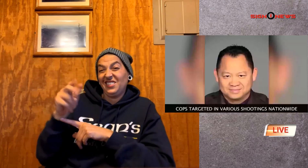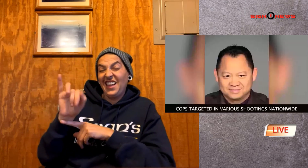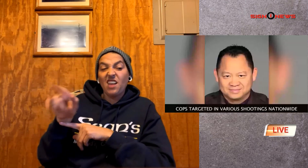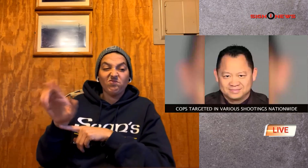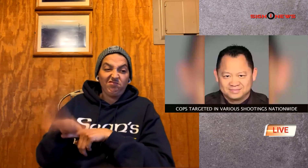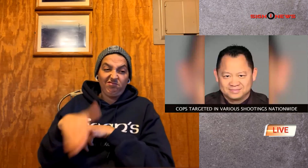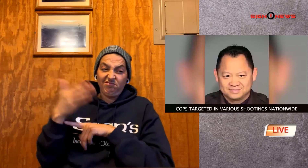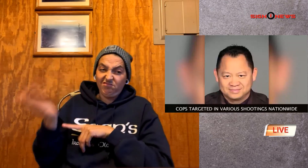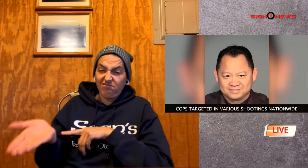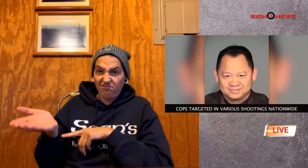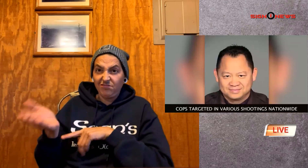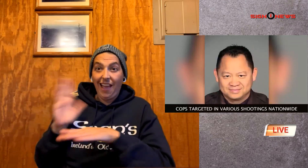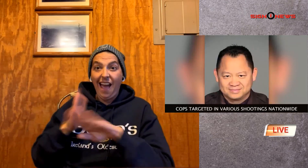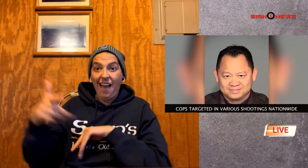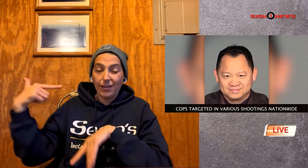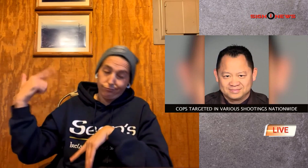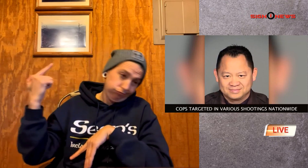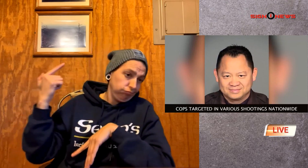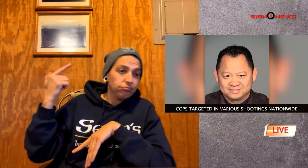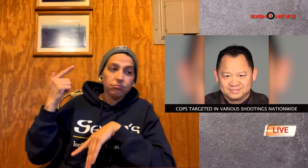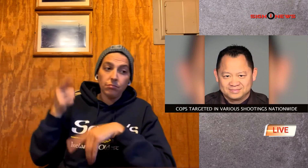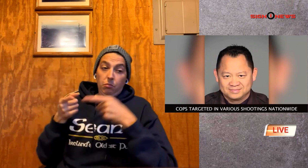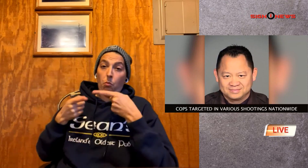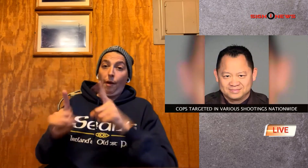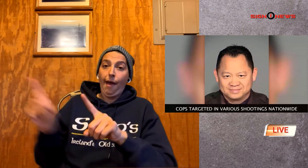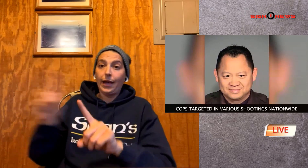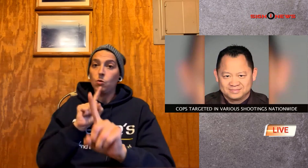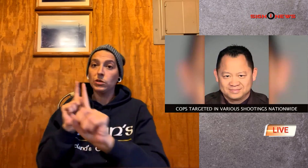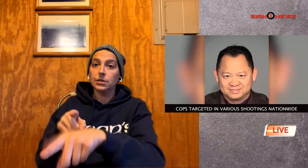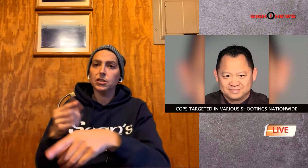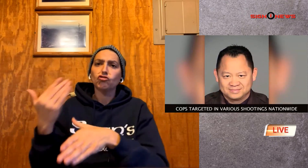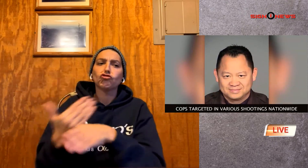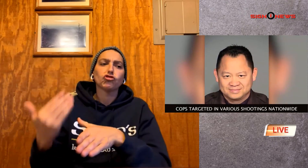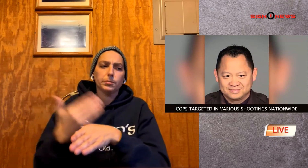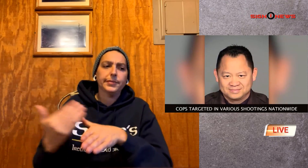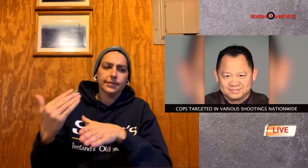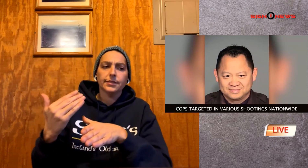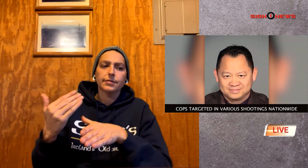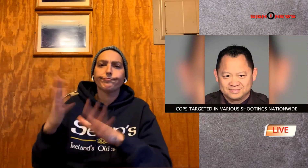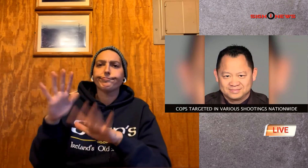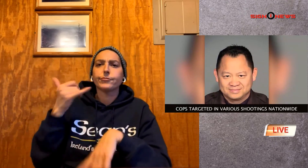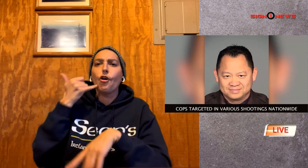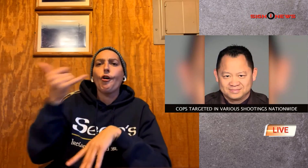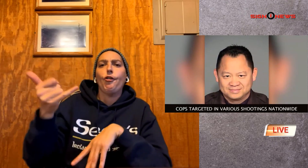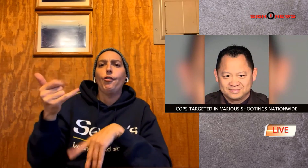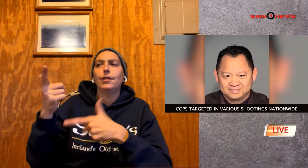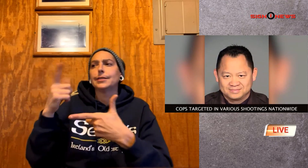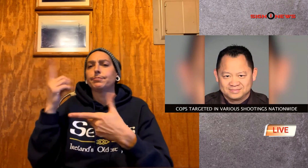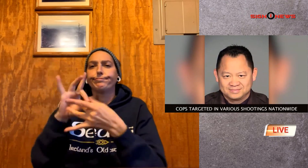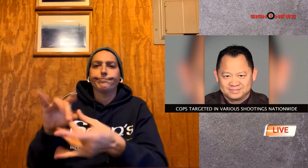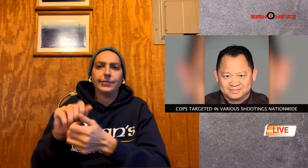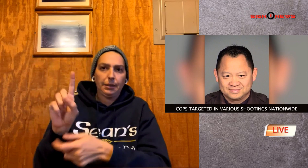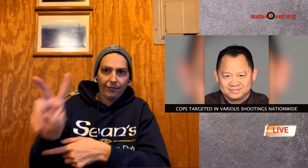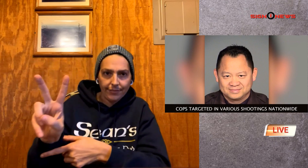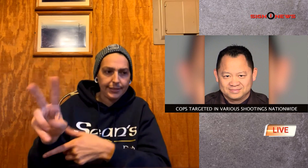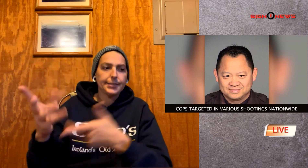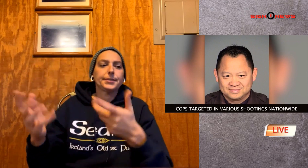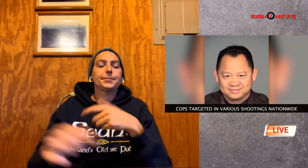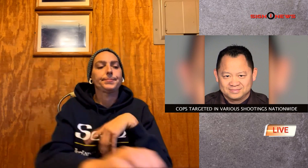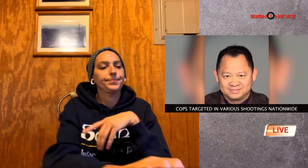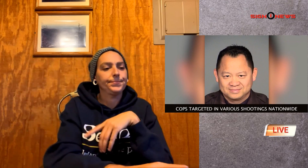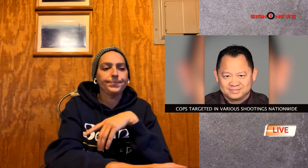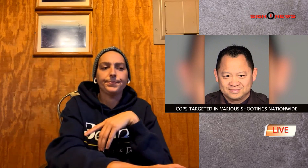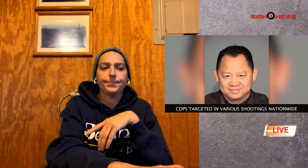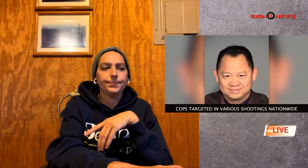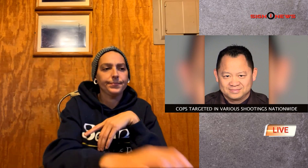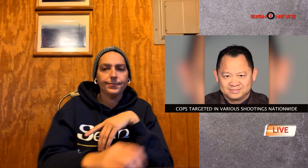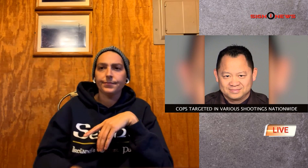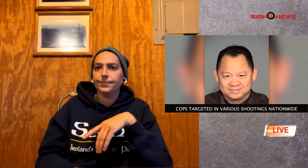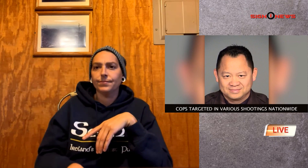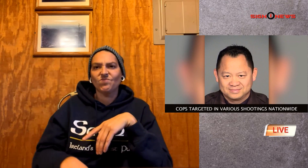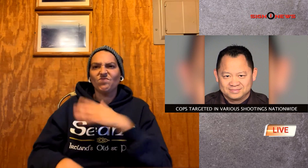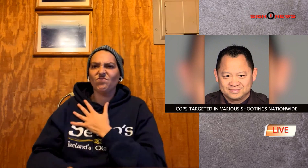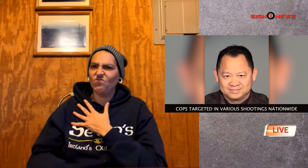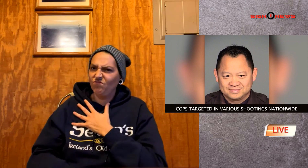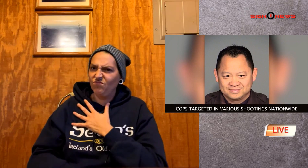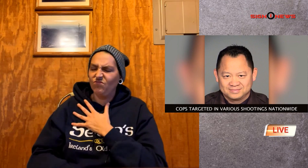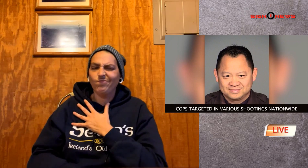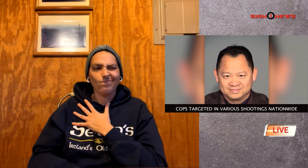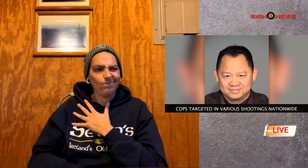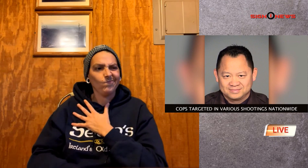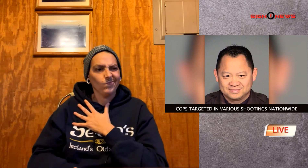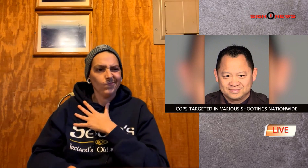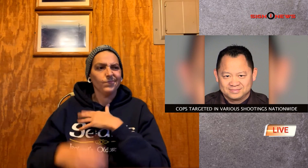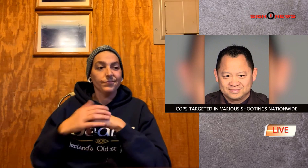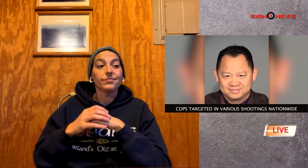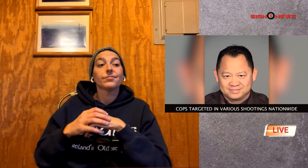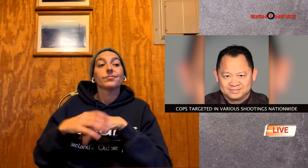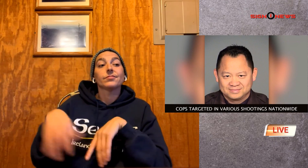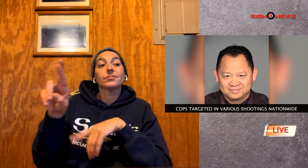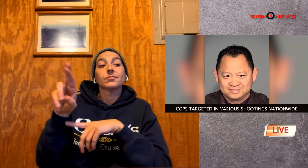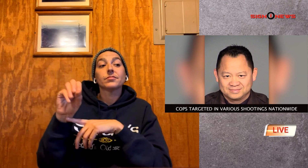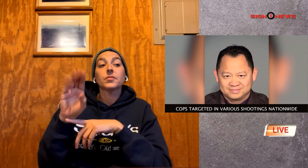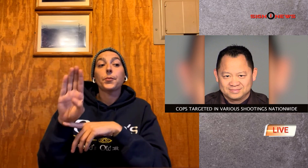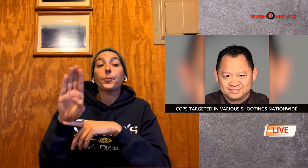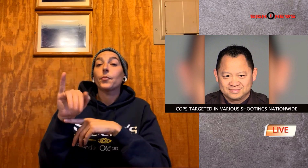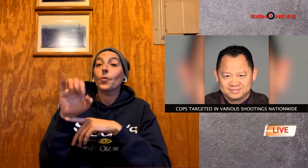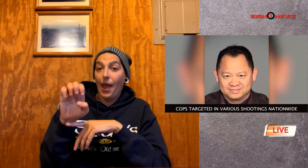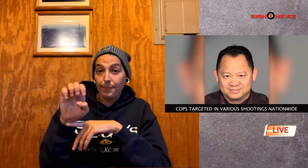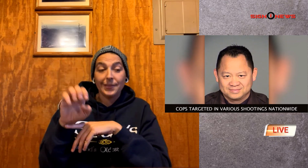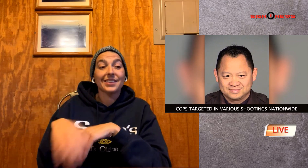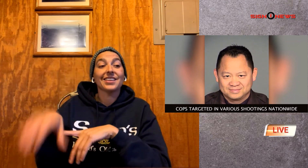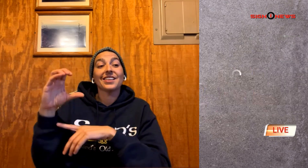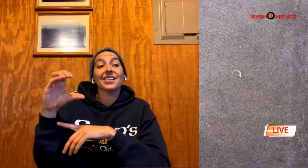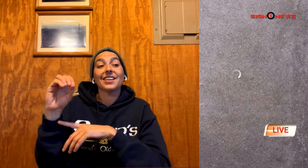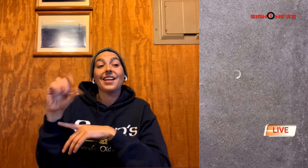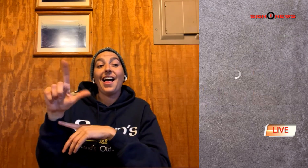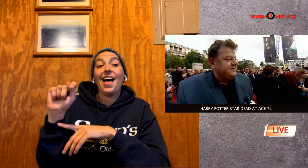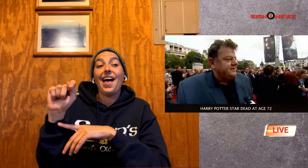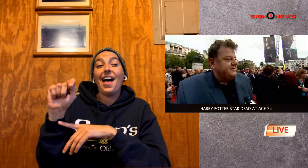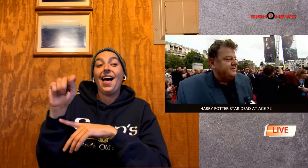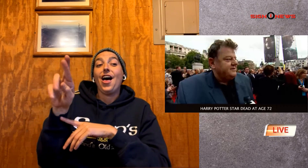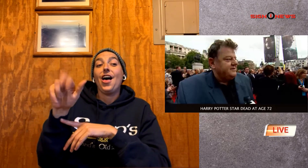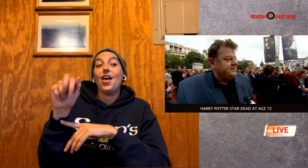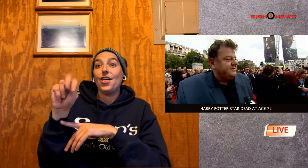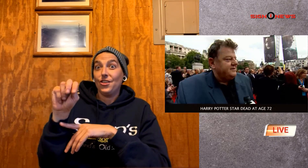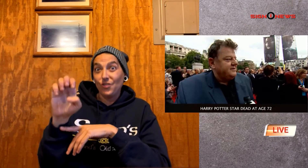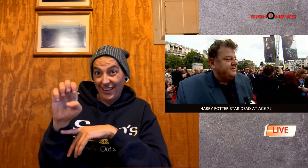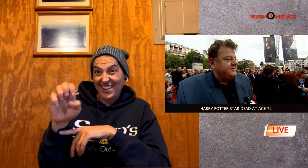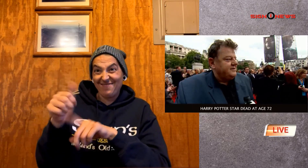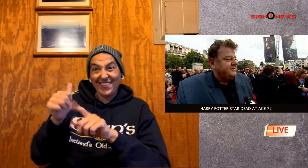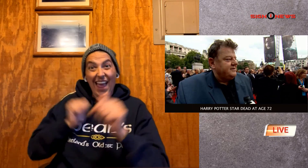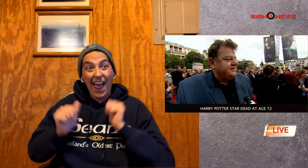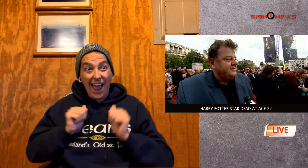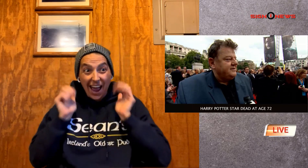Truong Thai died after being shot while responding to a domestic disturbance call Robbie Coltrane